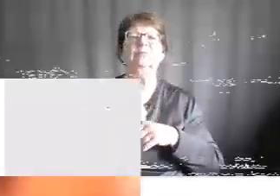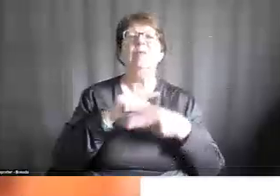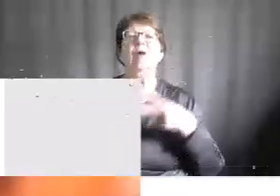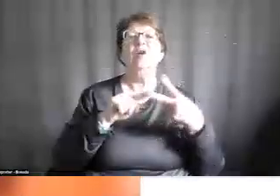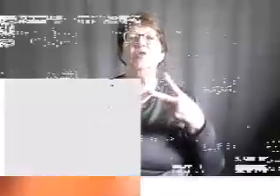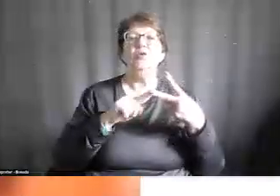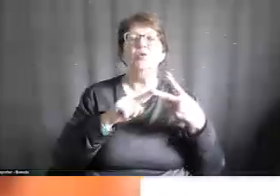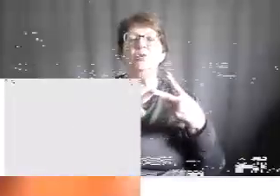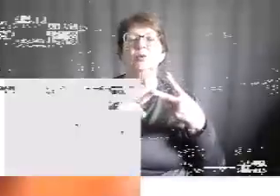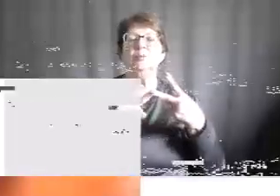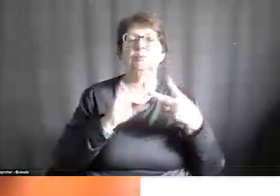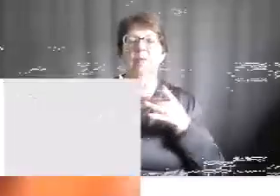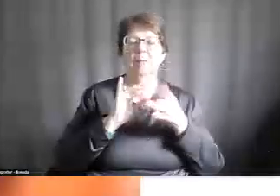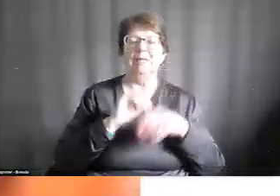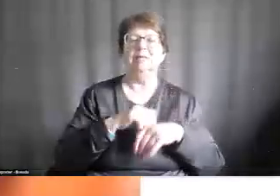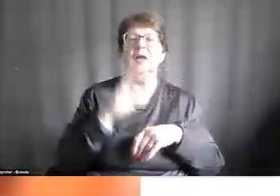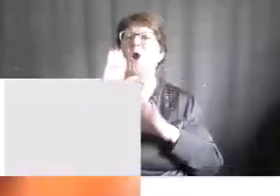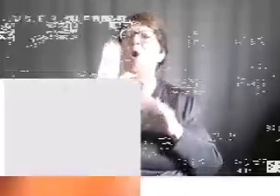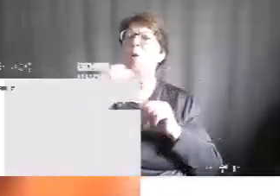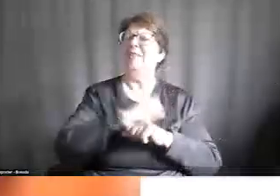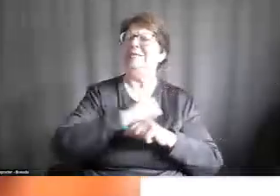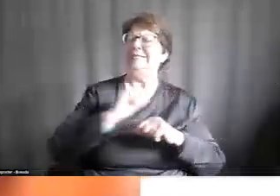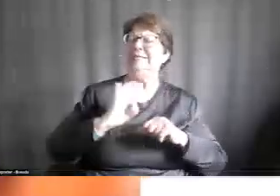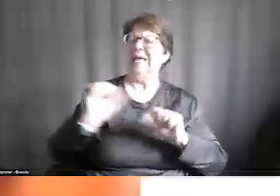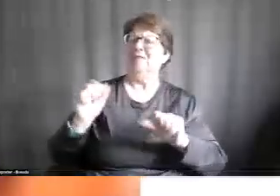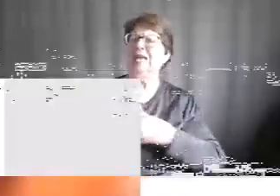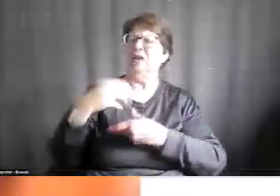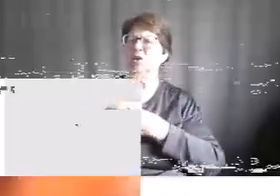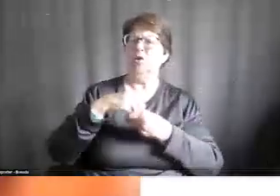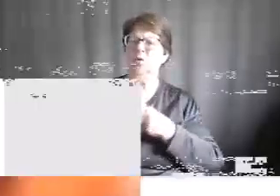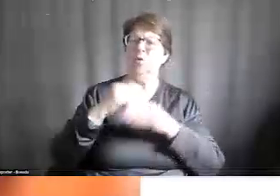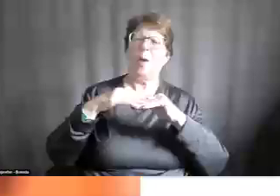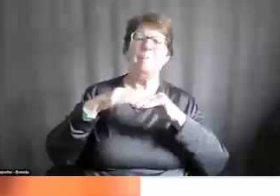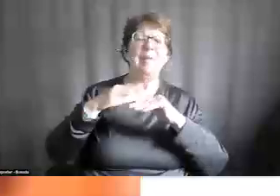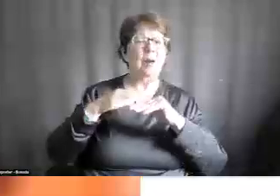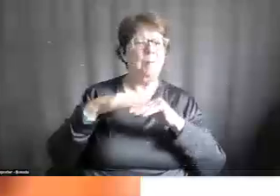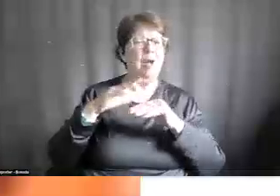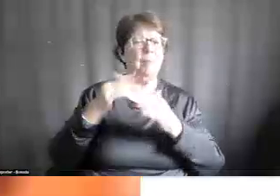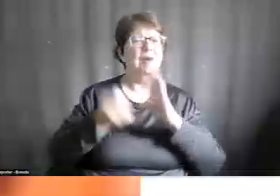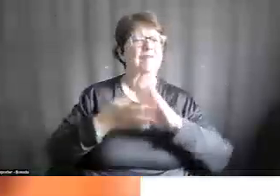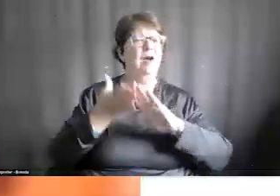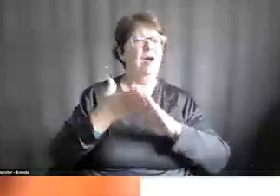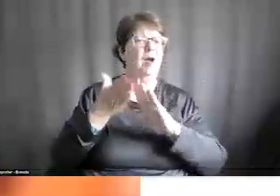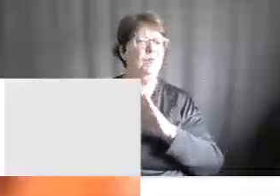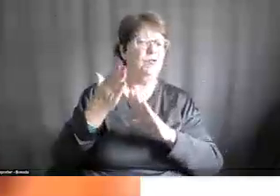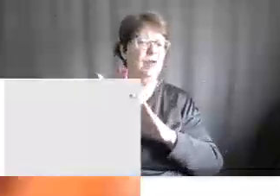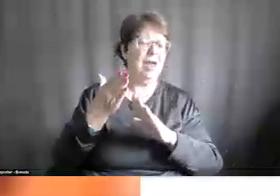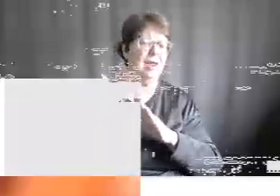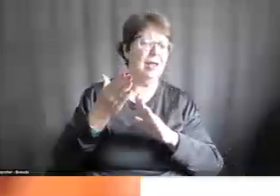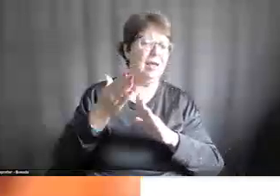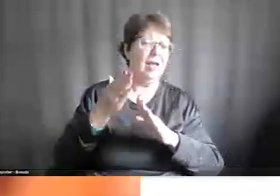Boardroom: I hope the staff can include a minimum operating segment of a link service